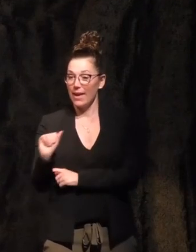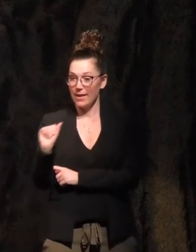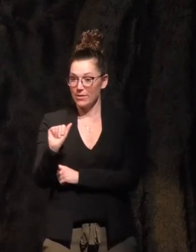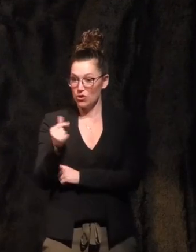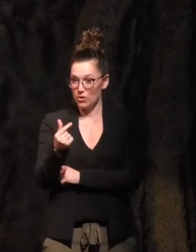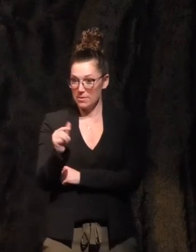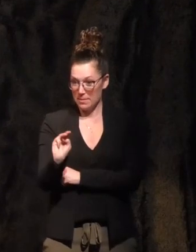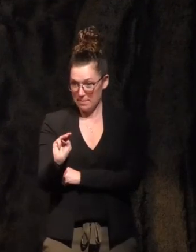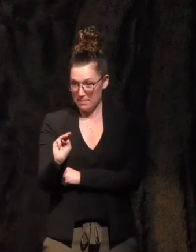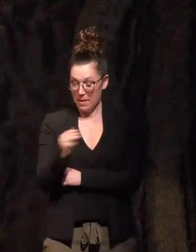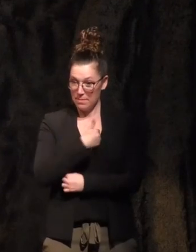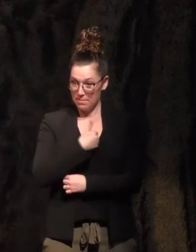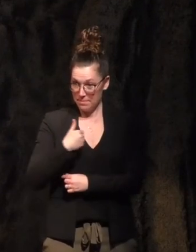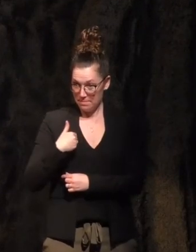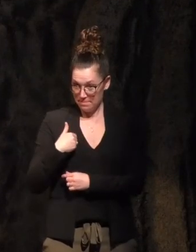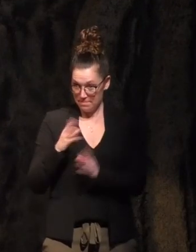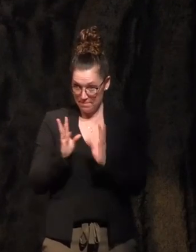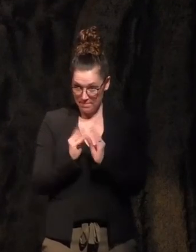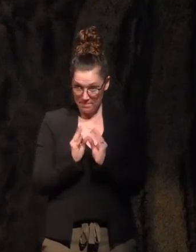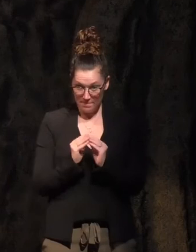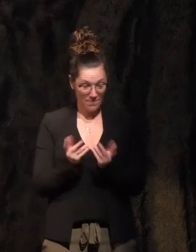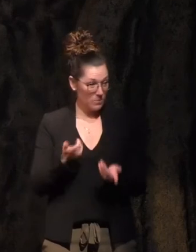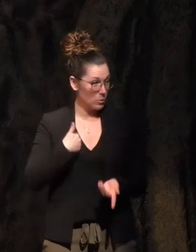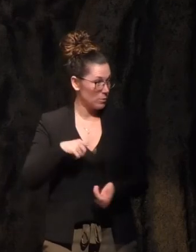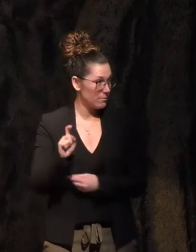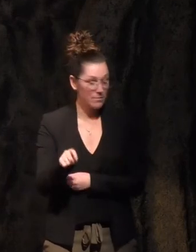We need a few minutes to add a few tables.